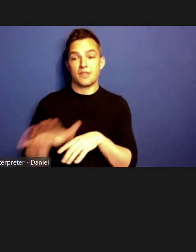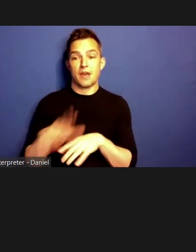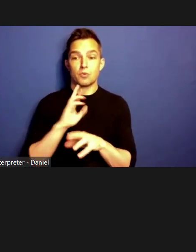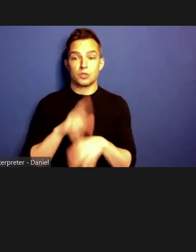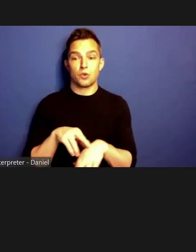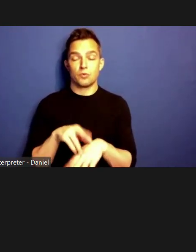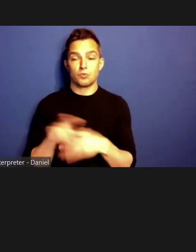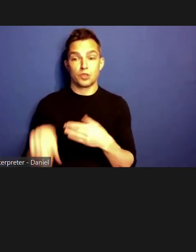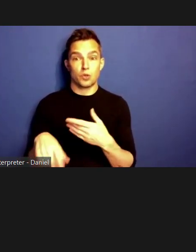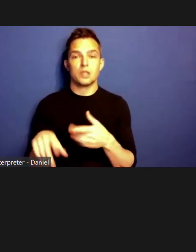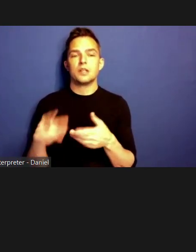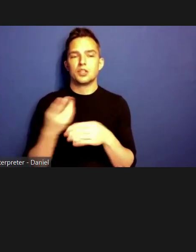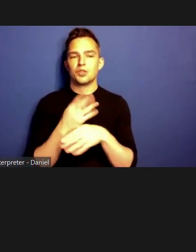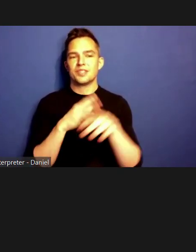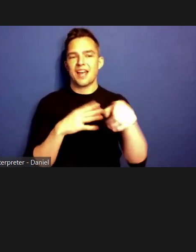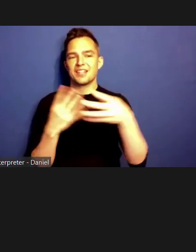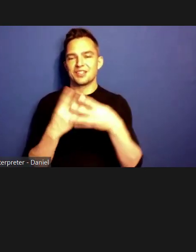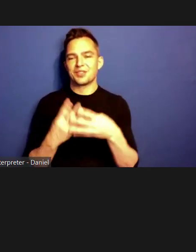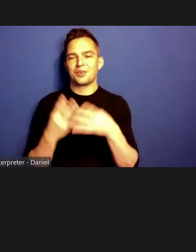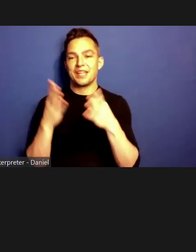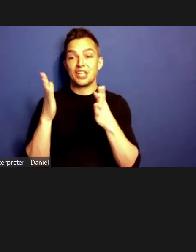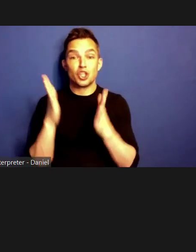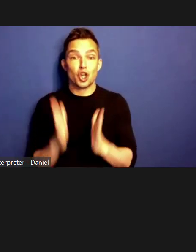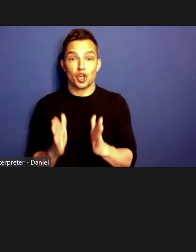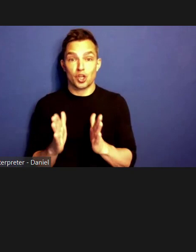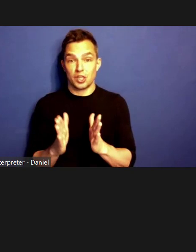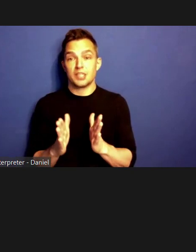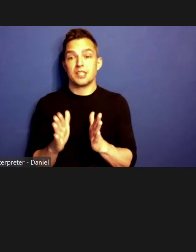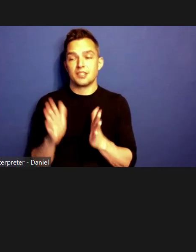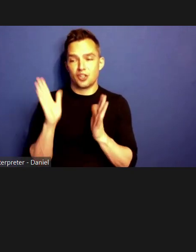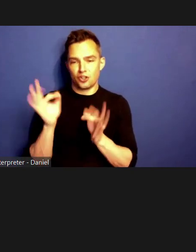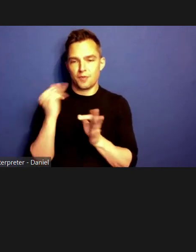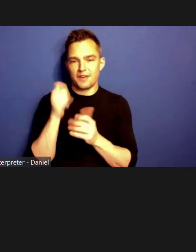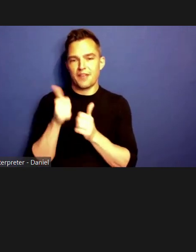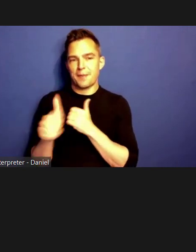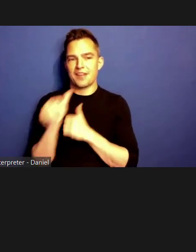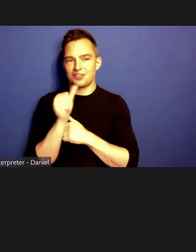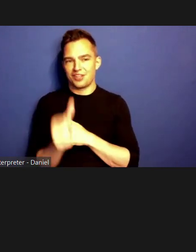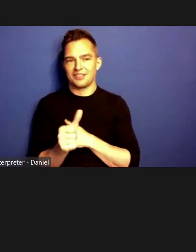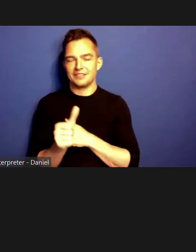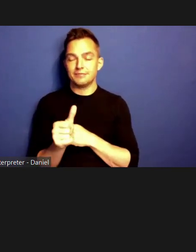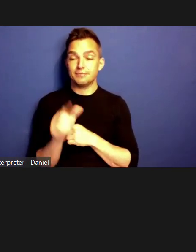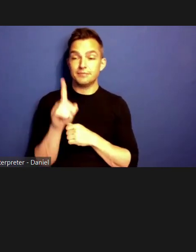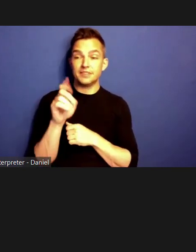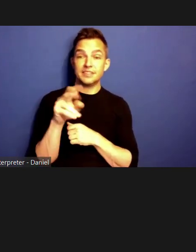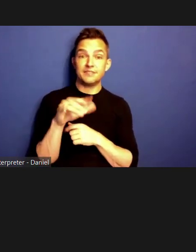ear passes or not. The device, as I mentioned, the device itself does not produce the